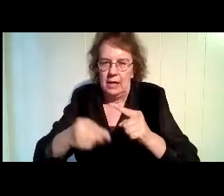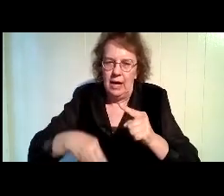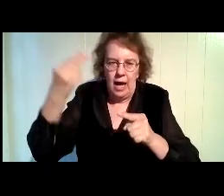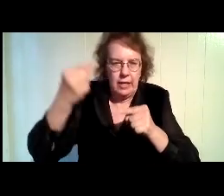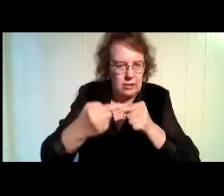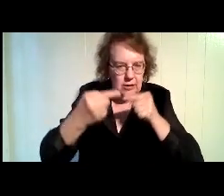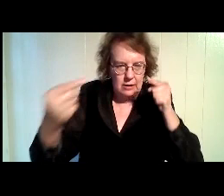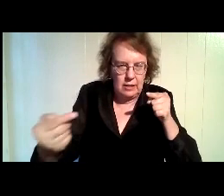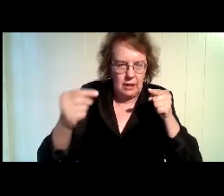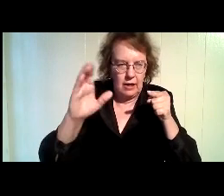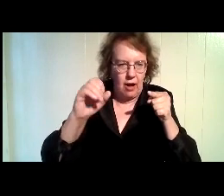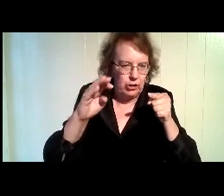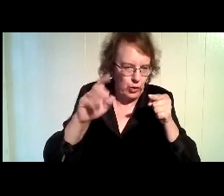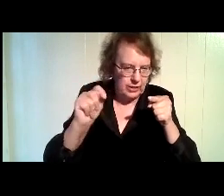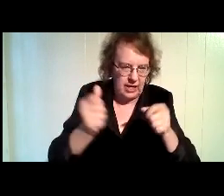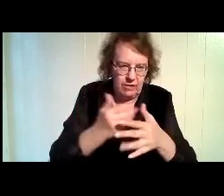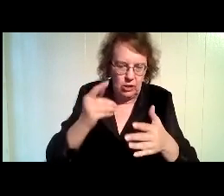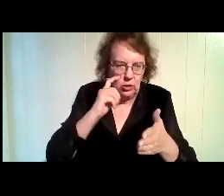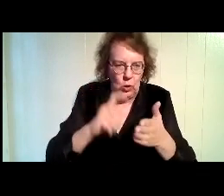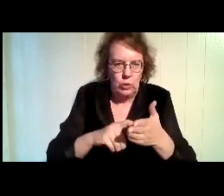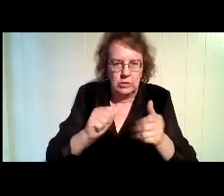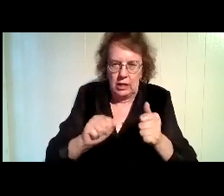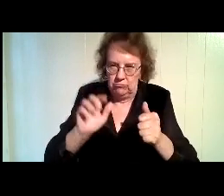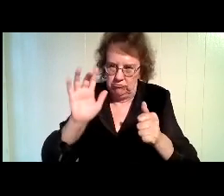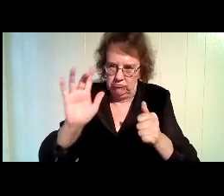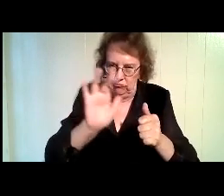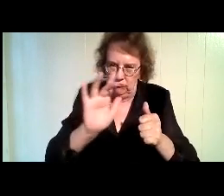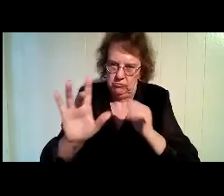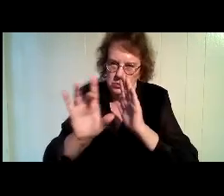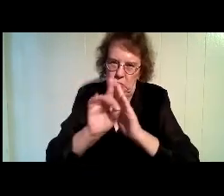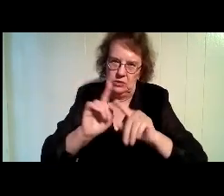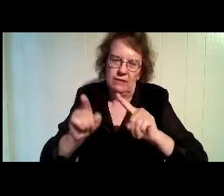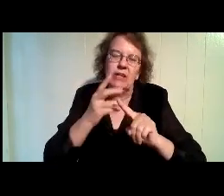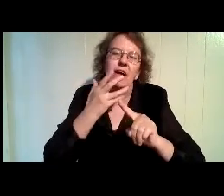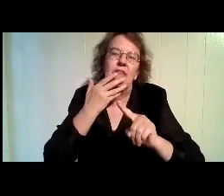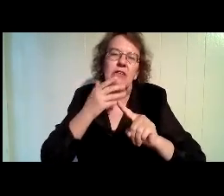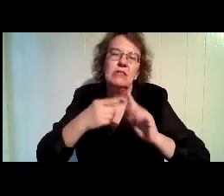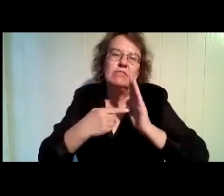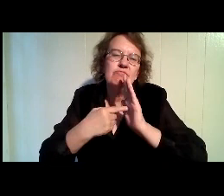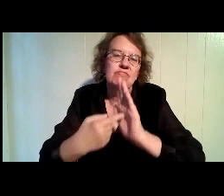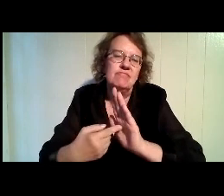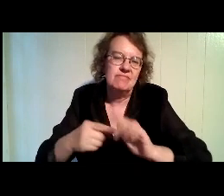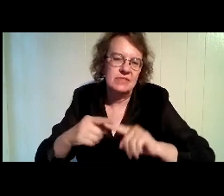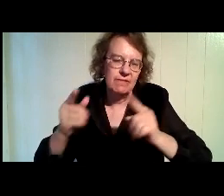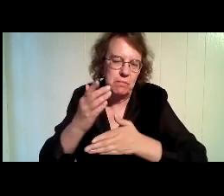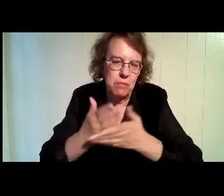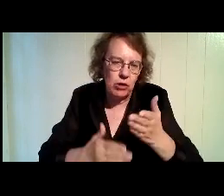so I can click here and choose a different colors to represent different parts. So maybe text I can change hyperlinks.